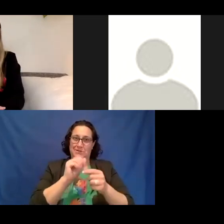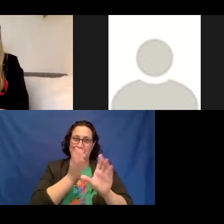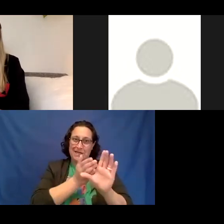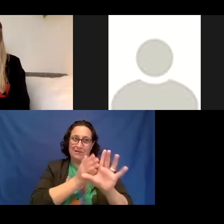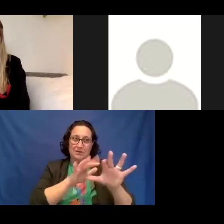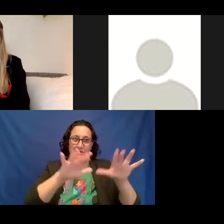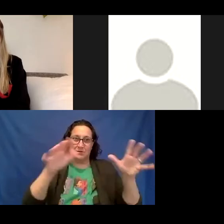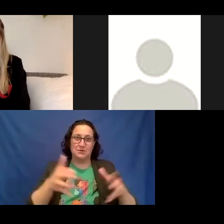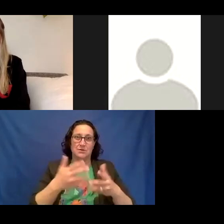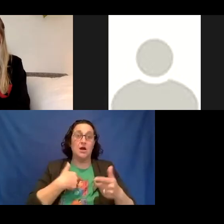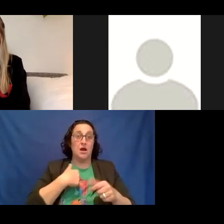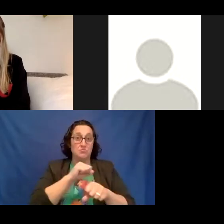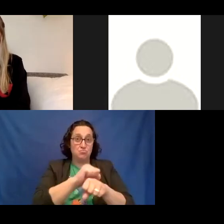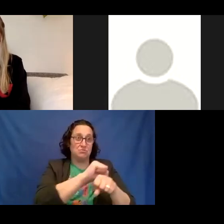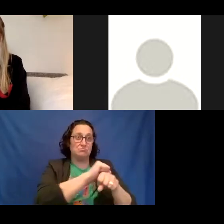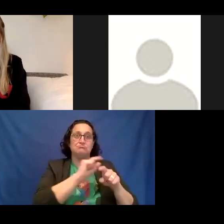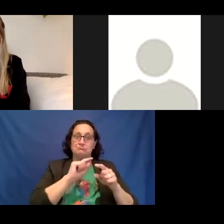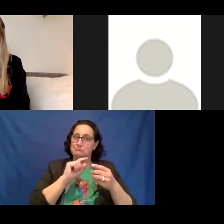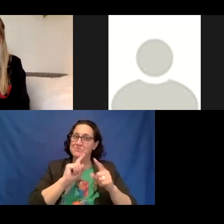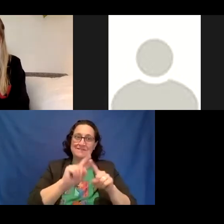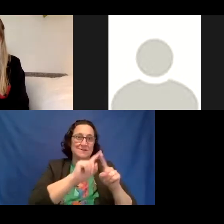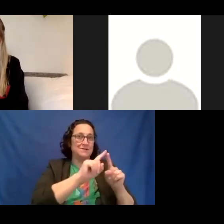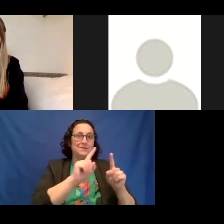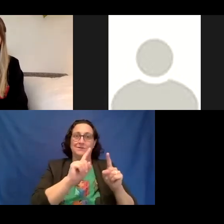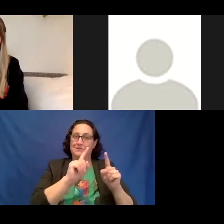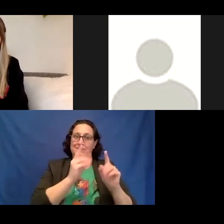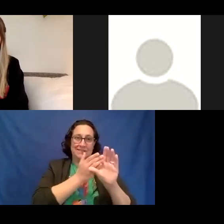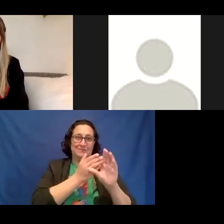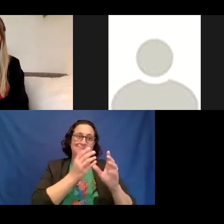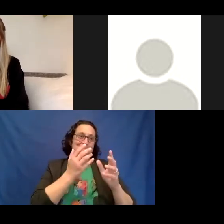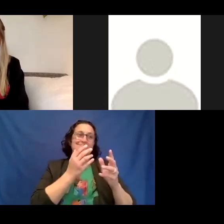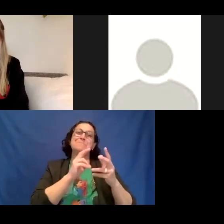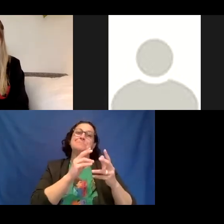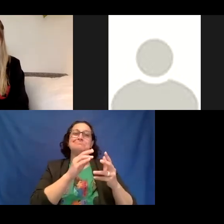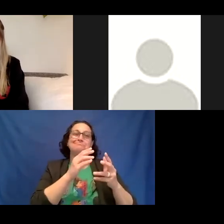but, I learned so much also through all kinds of other experiences.